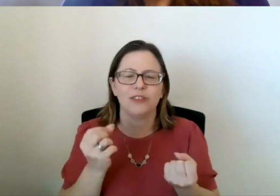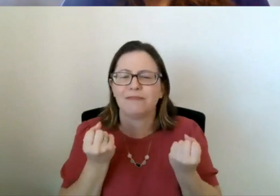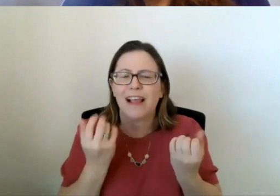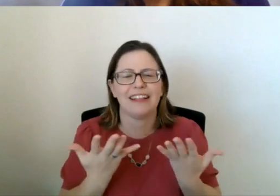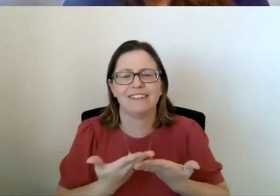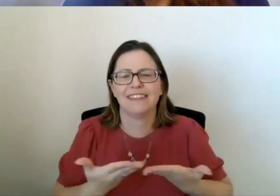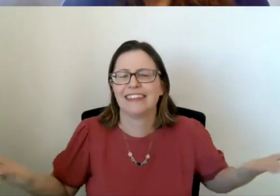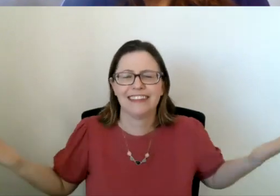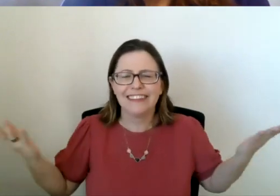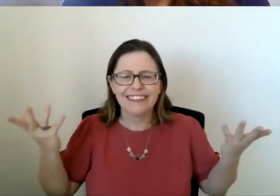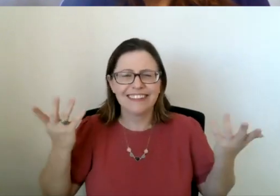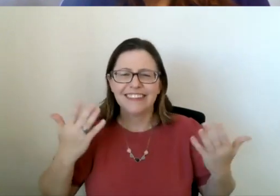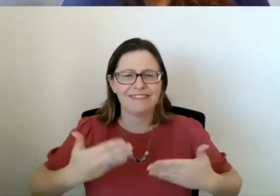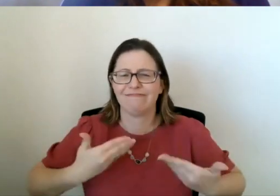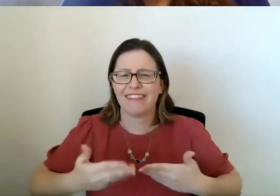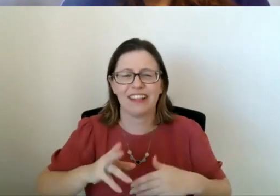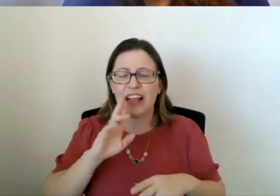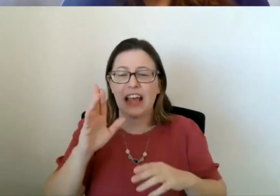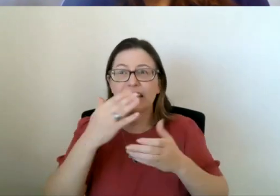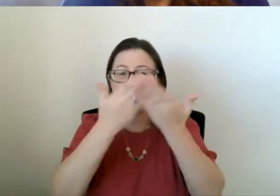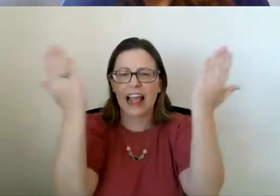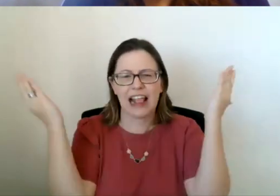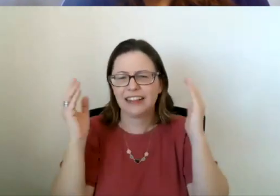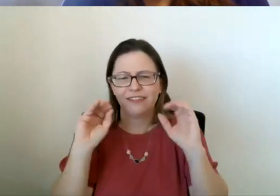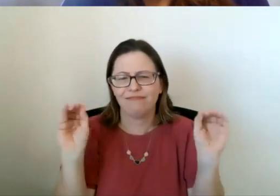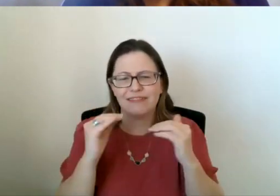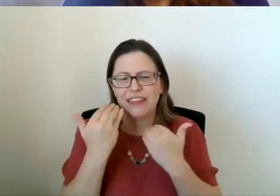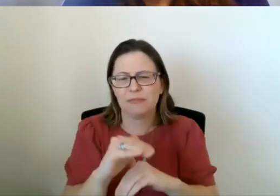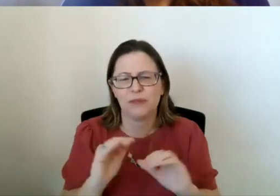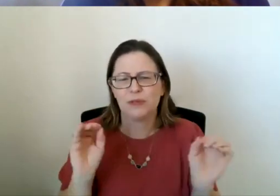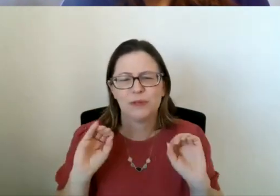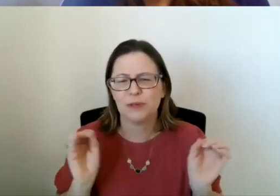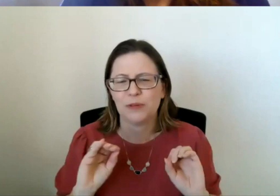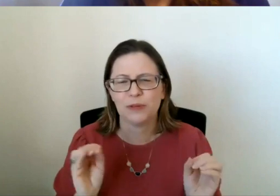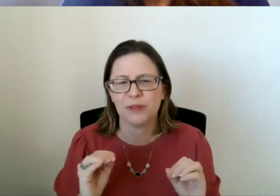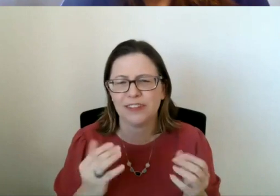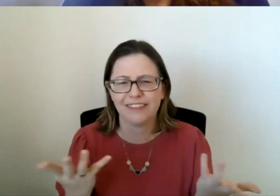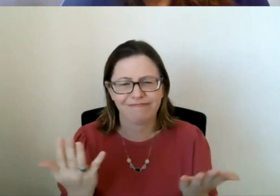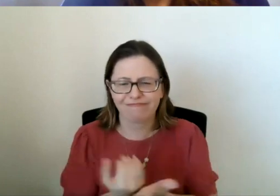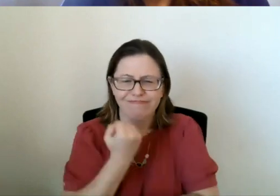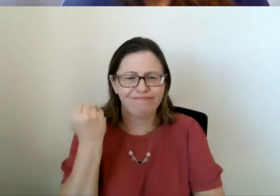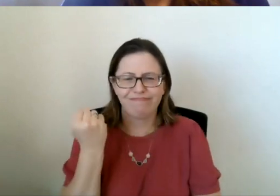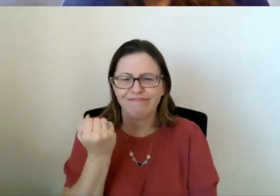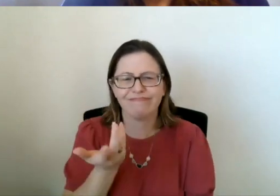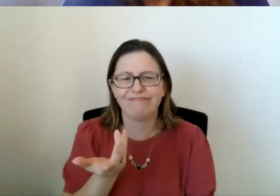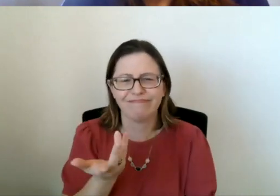Deaf children are amazing. They can do so many things. The sky is... the sky's the limit so